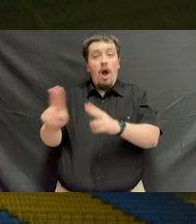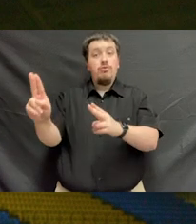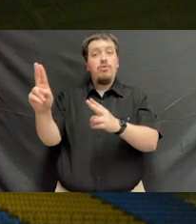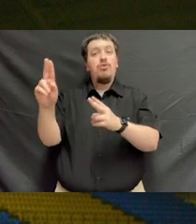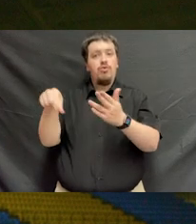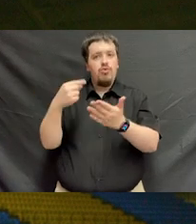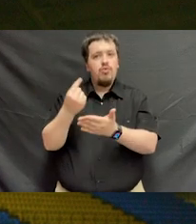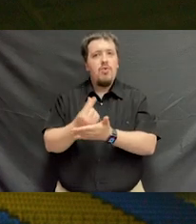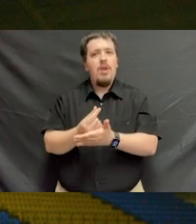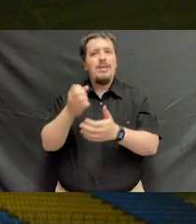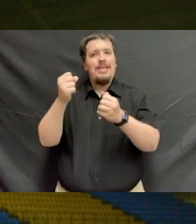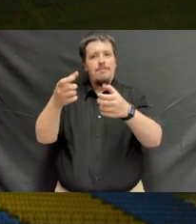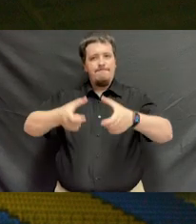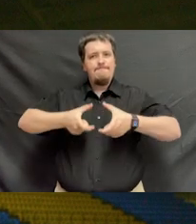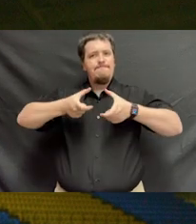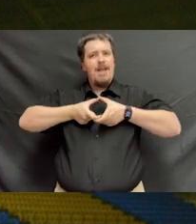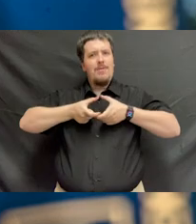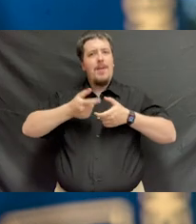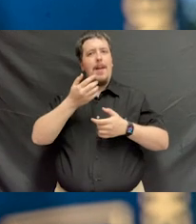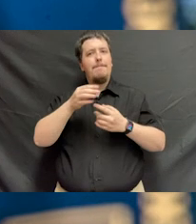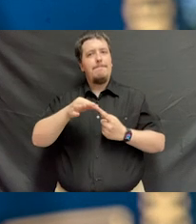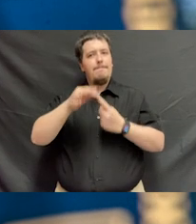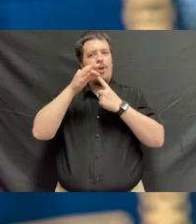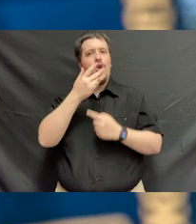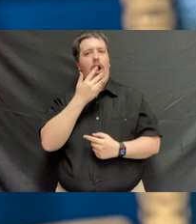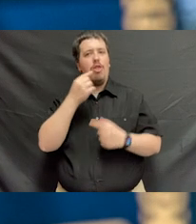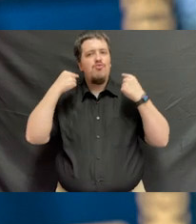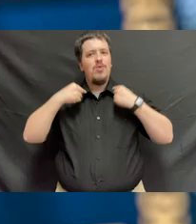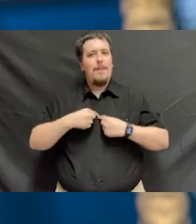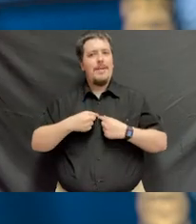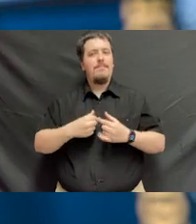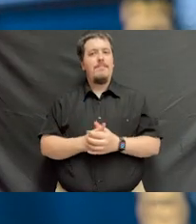Honors graduates receive medallions on special colored ribbons to note their distinction.